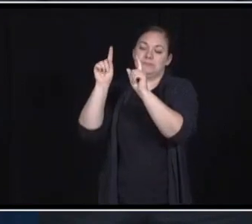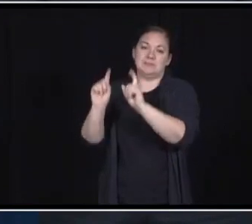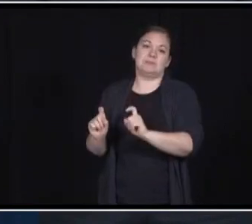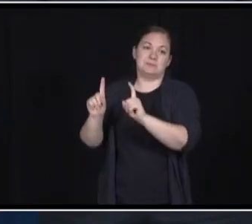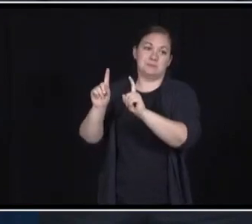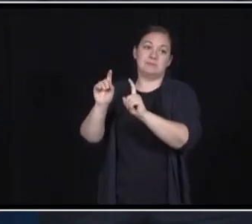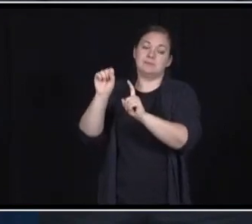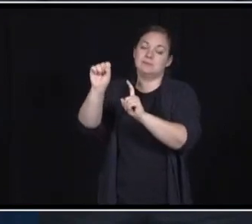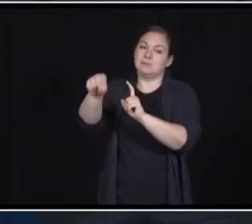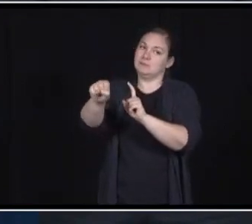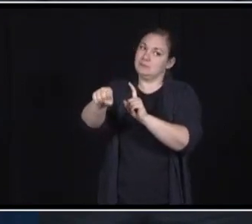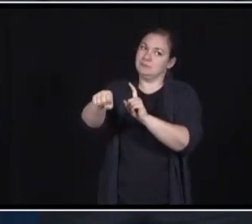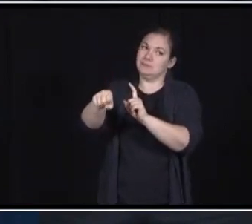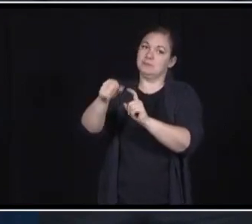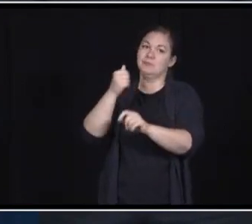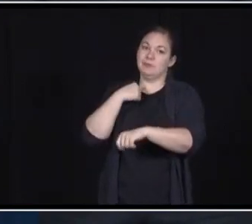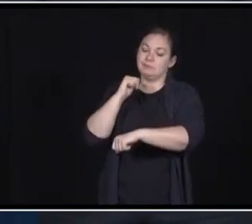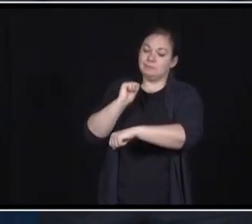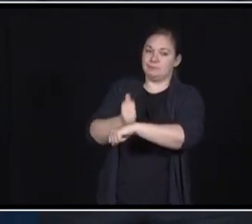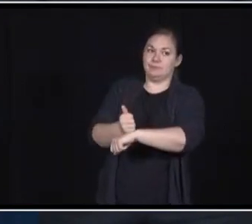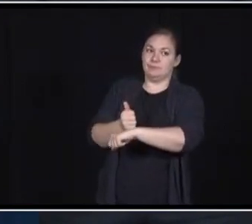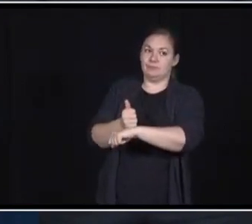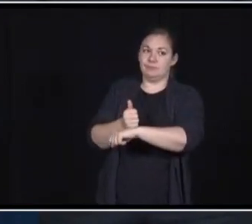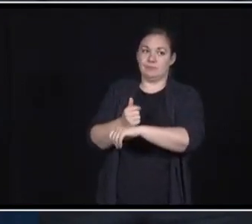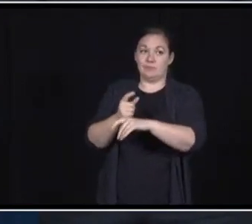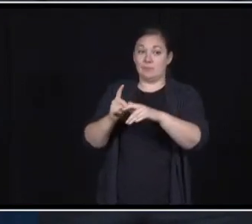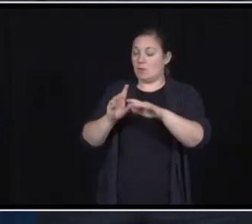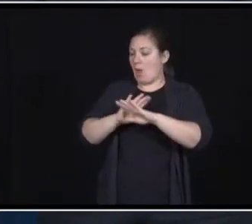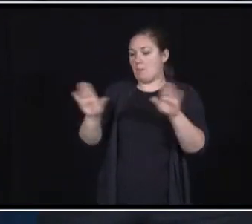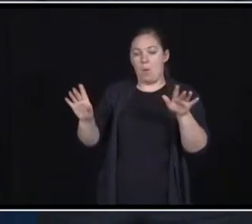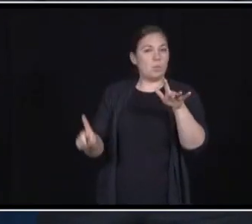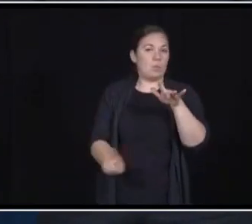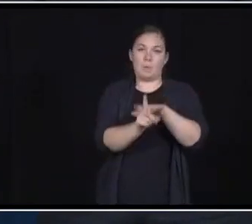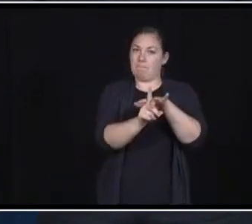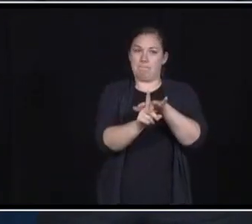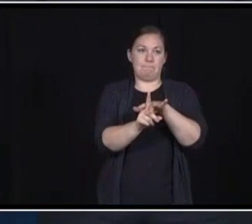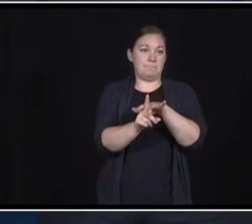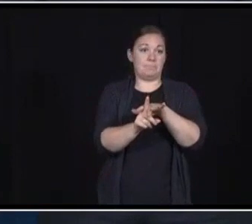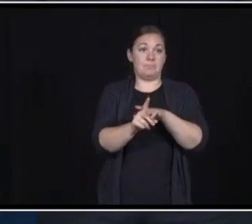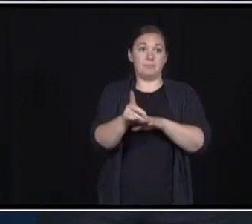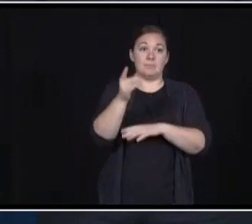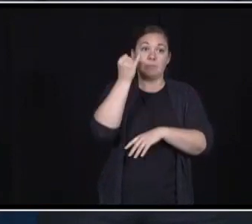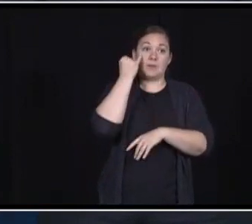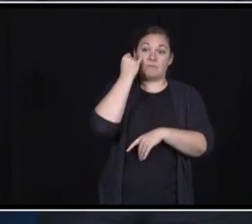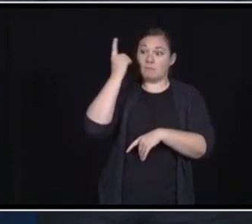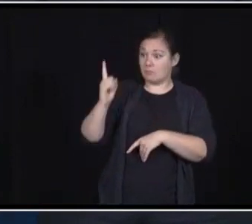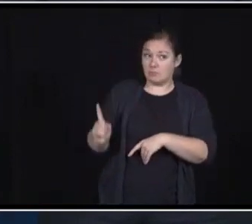I will pass it back to the minister. I would anticipate it is because they were